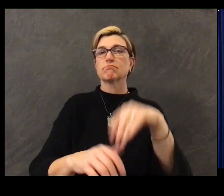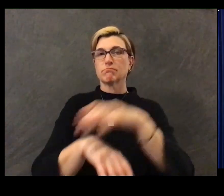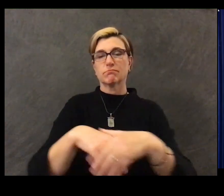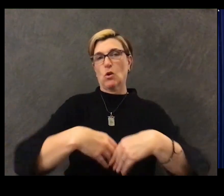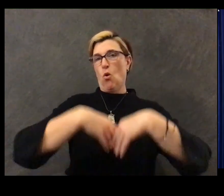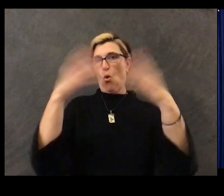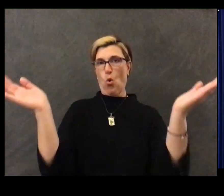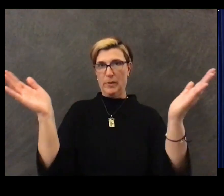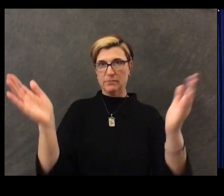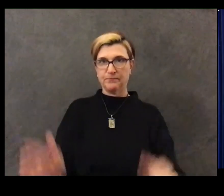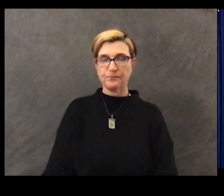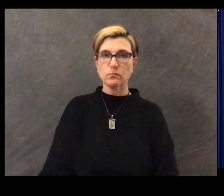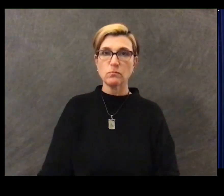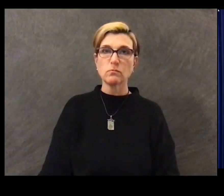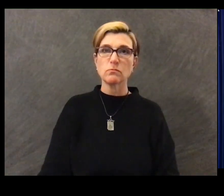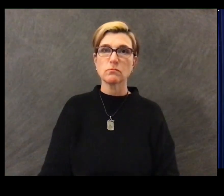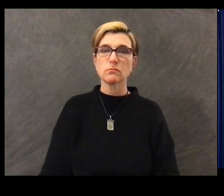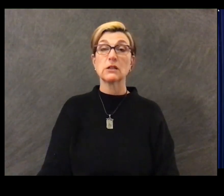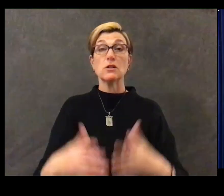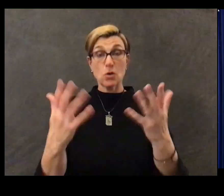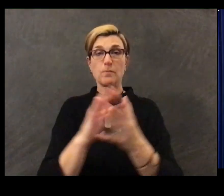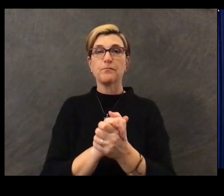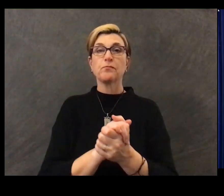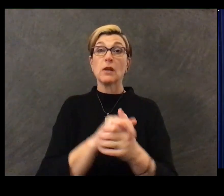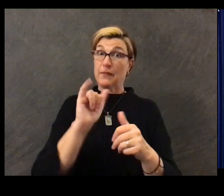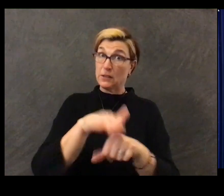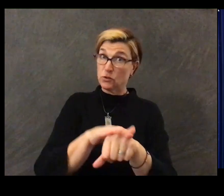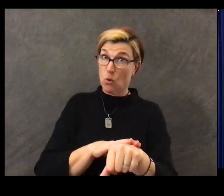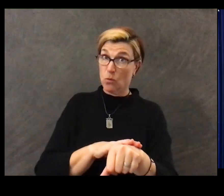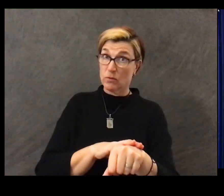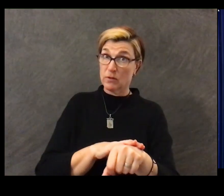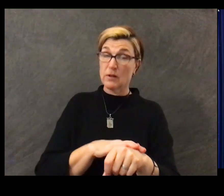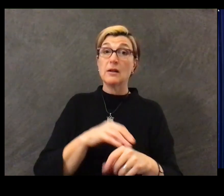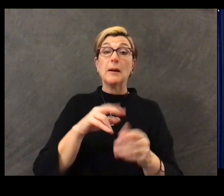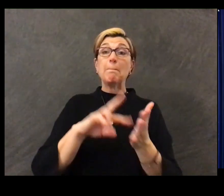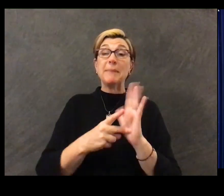speed with which one can go from one to another at the point at which you can